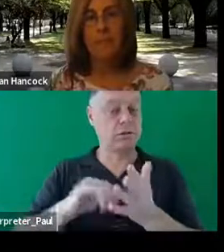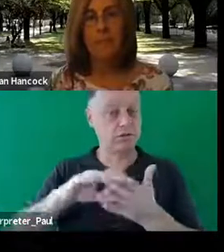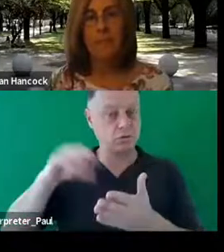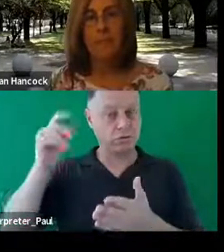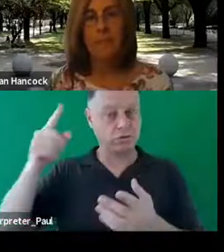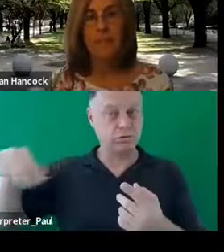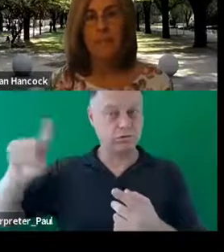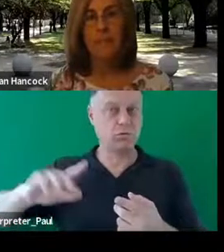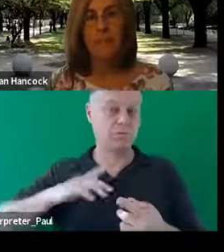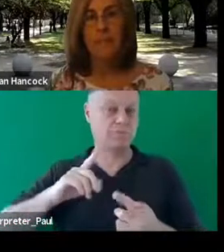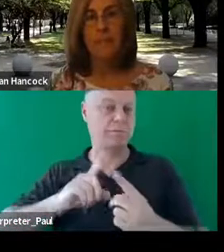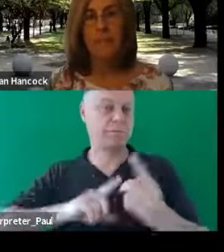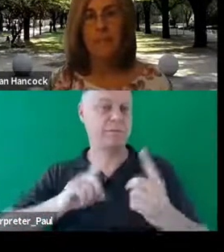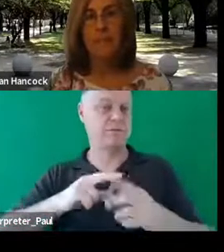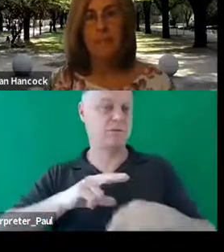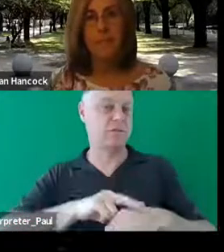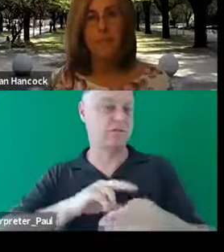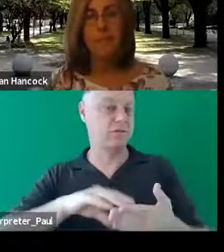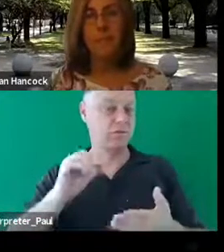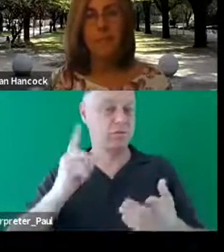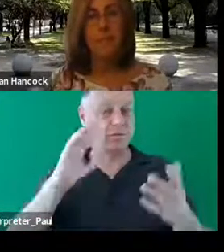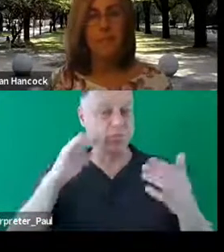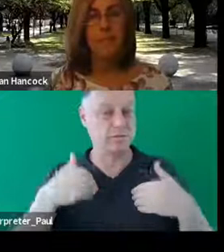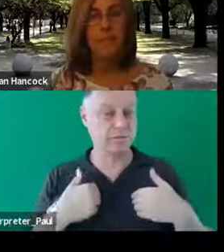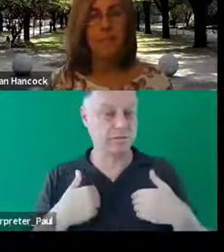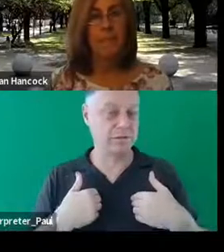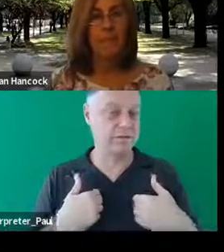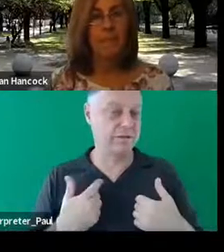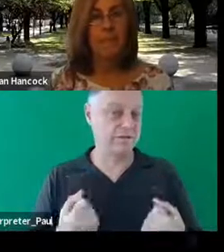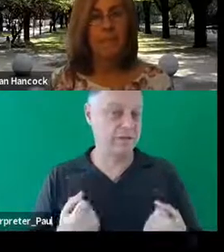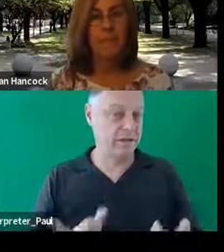mentors for TAFE students on the spectrum. DEBBIE: Thank you. And someone has raised